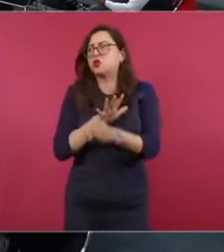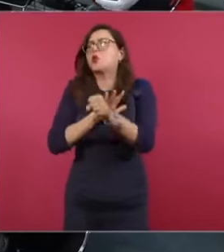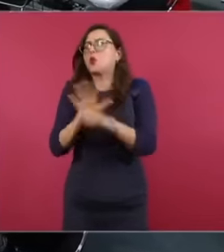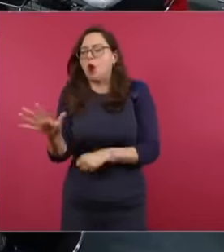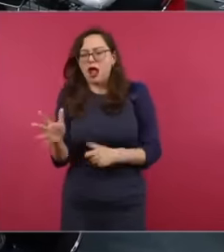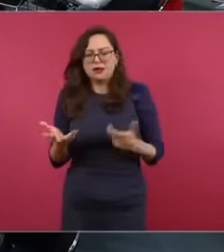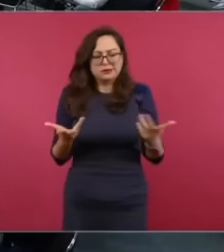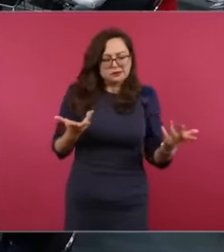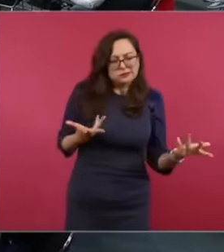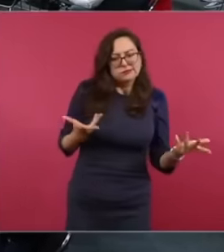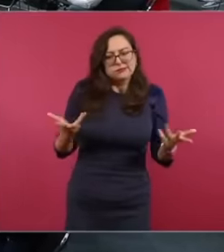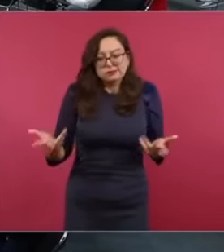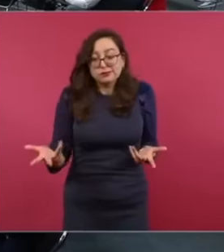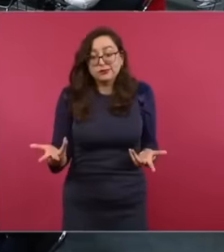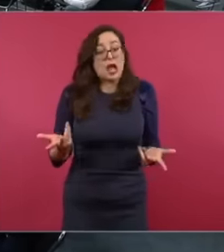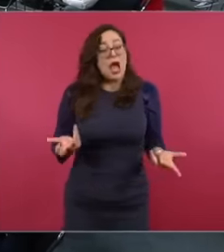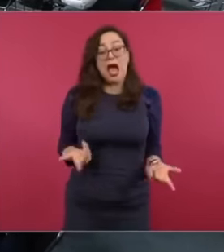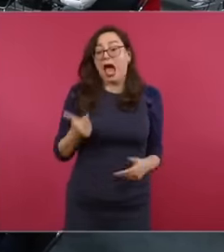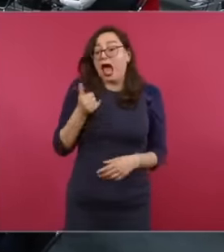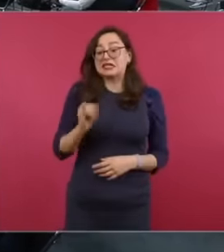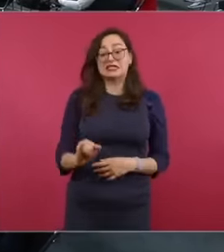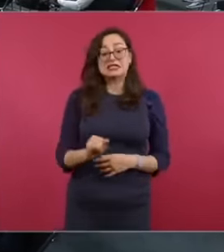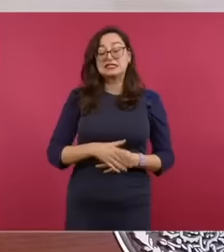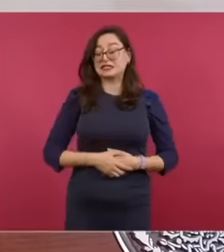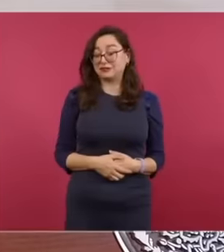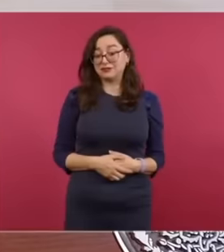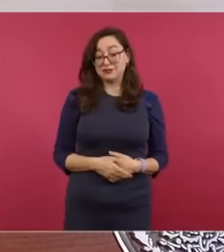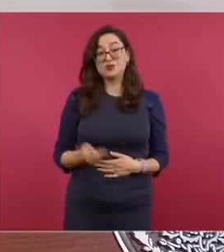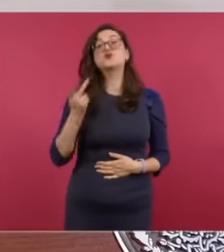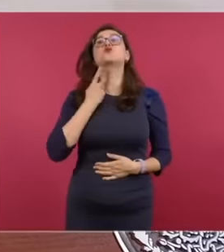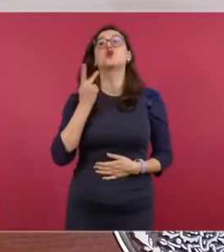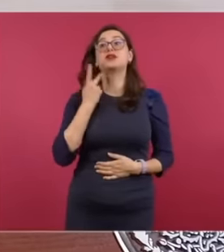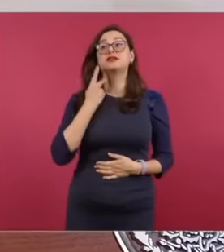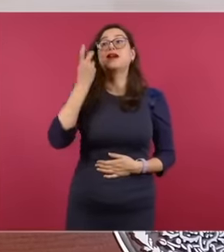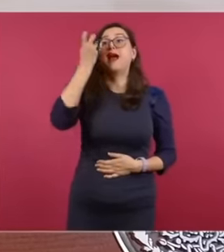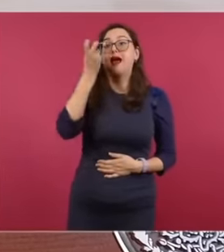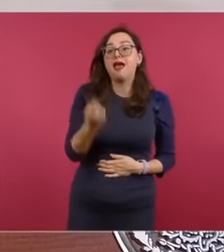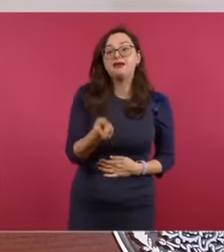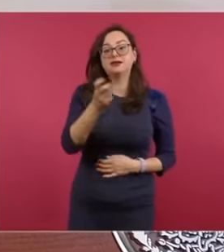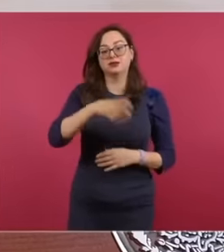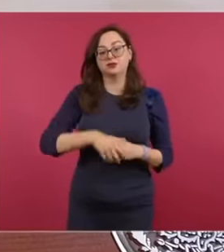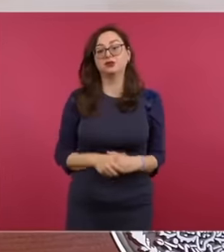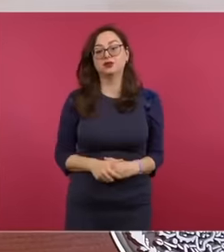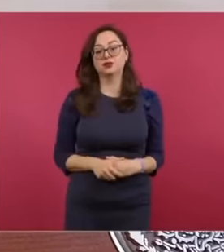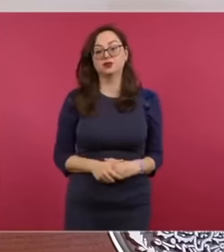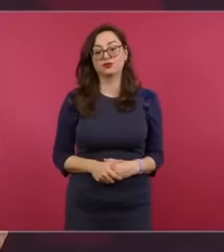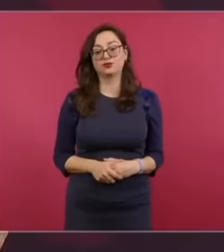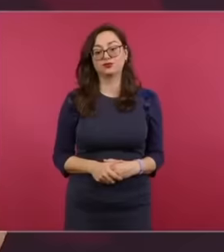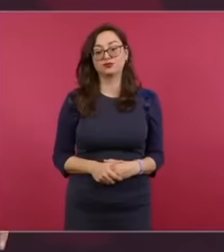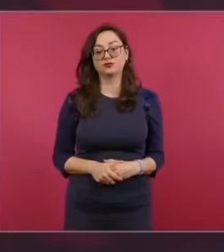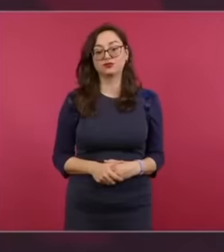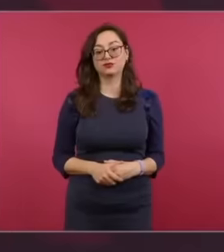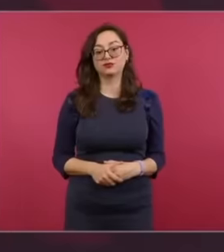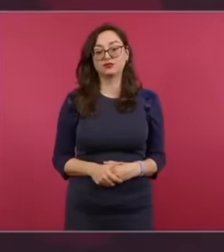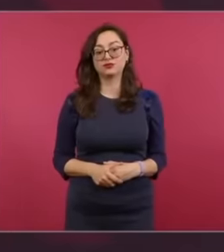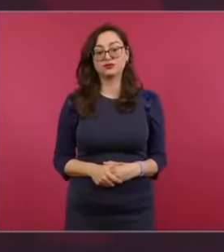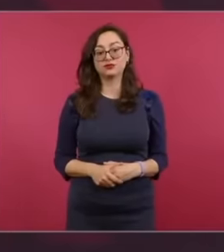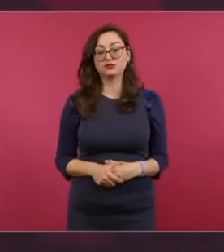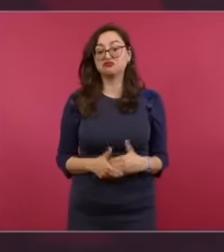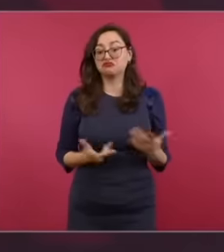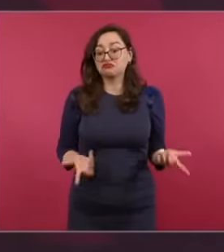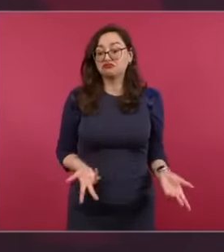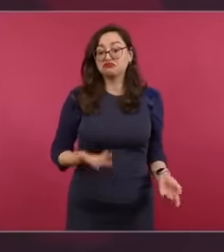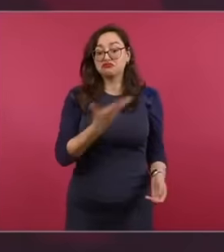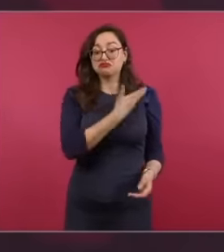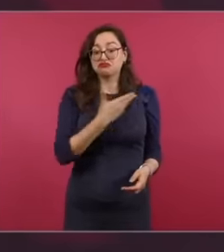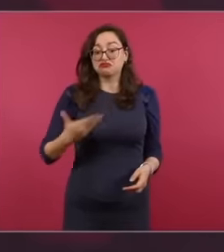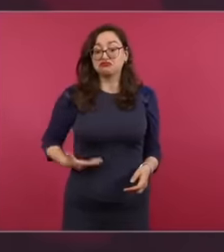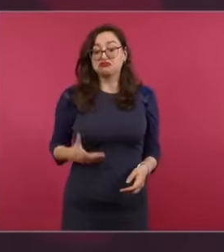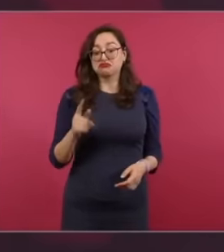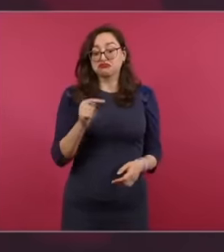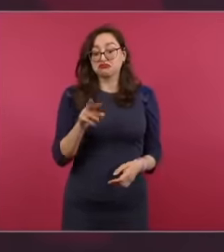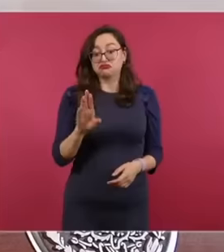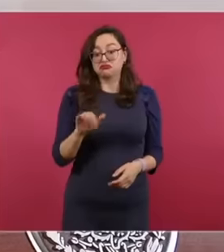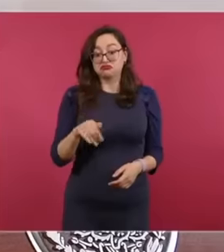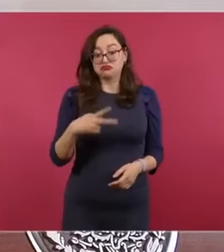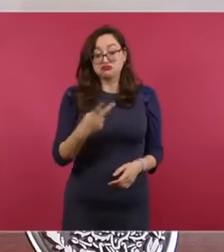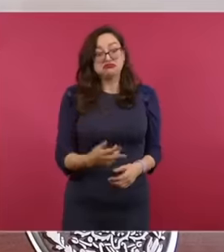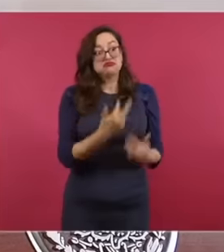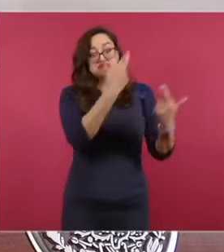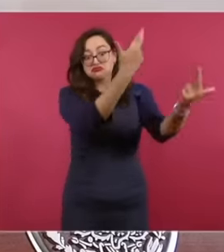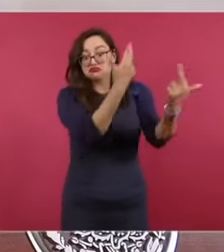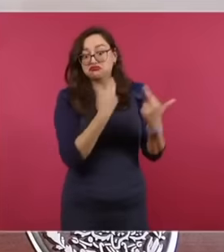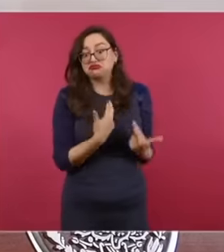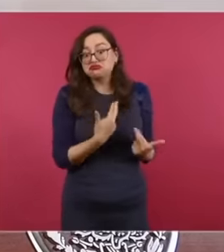respected us and United States agents never got involved